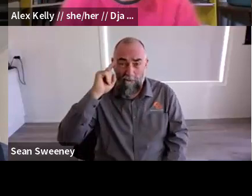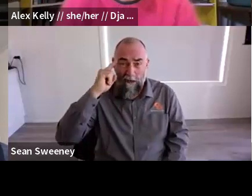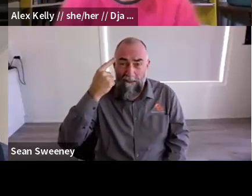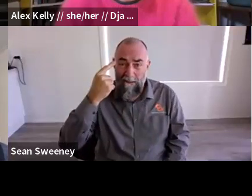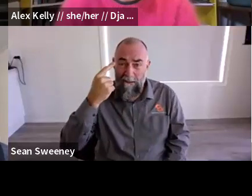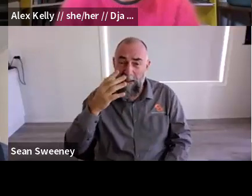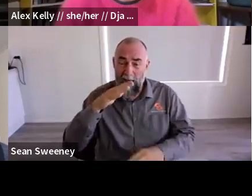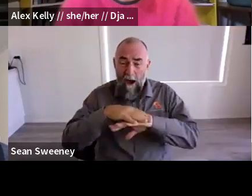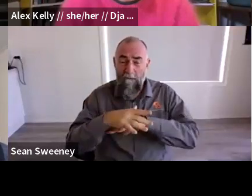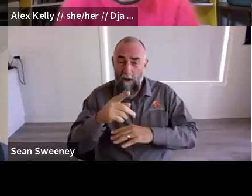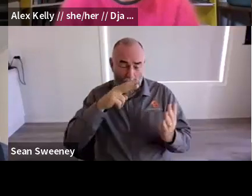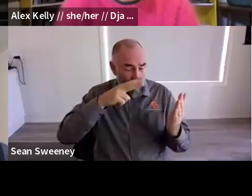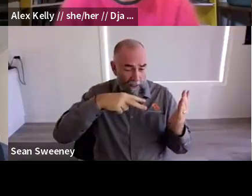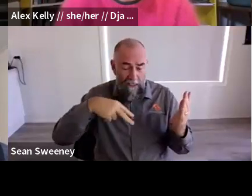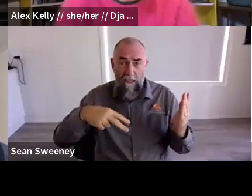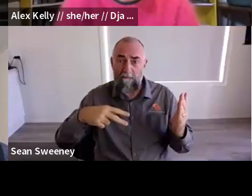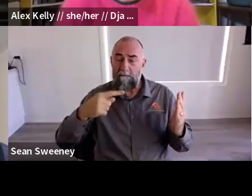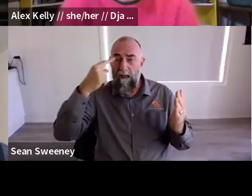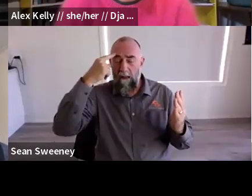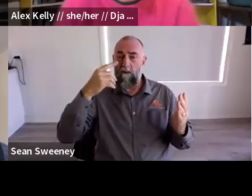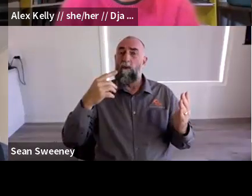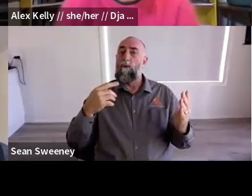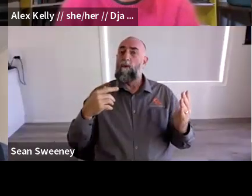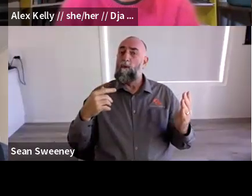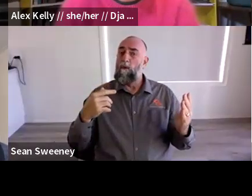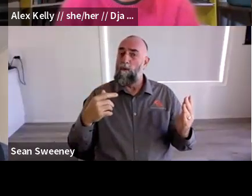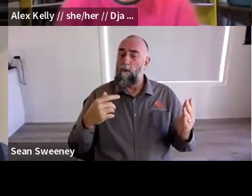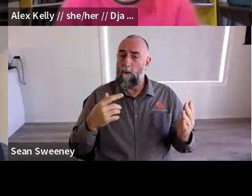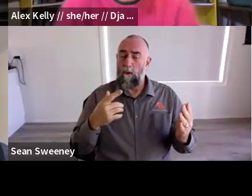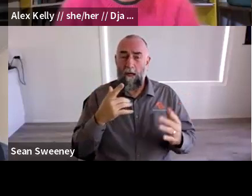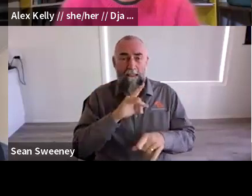under active exploration for new projects. Which, like you were saying,